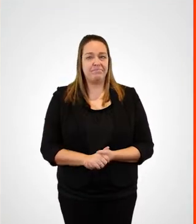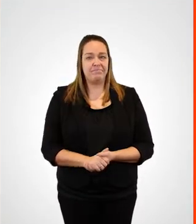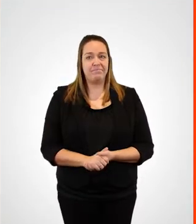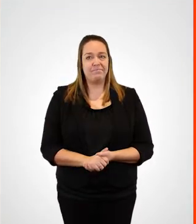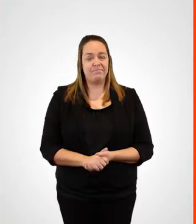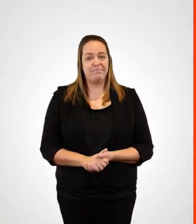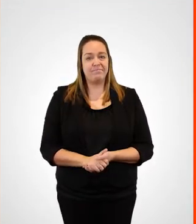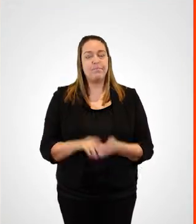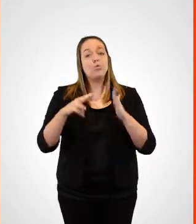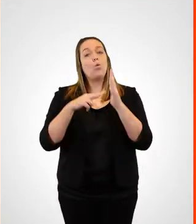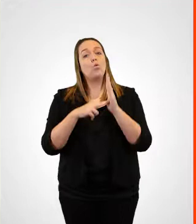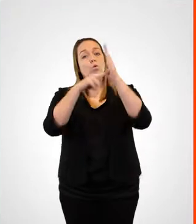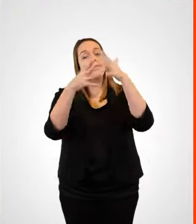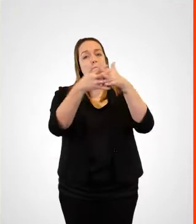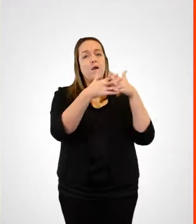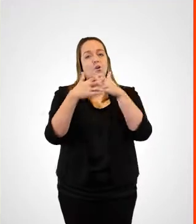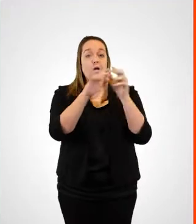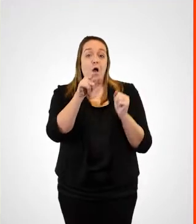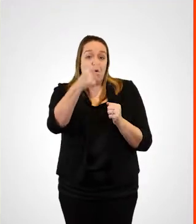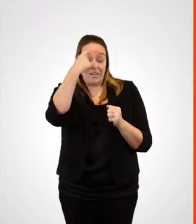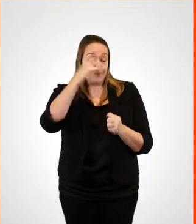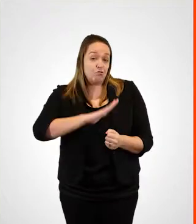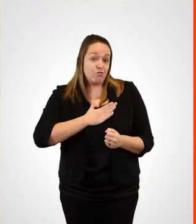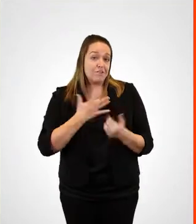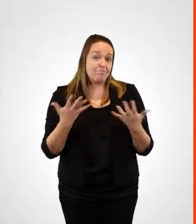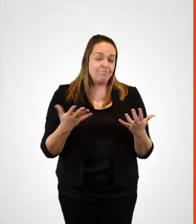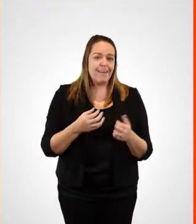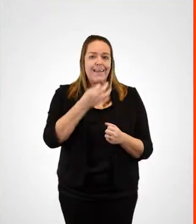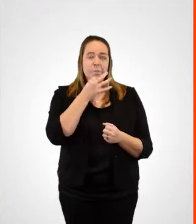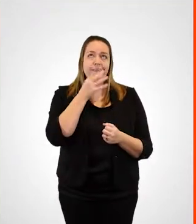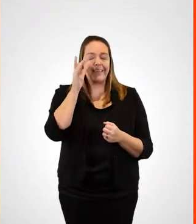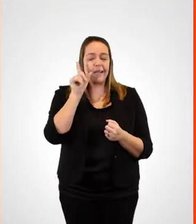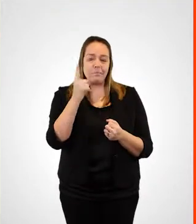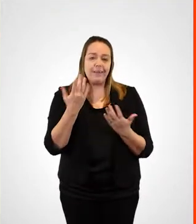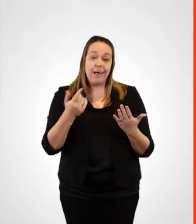In North America, just because you might find this interesting - it was a bit daft I have to say, but I taught it for two years